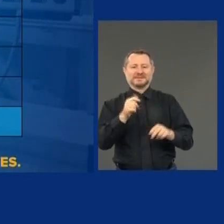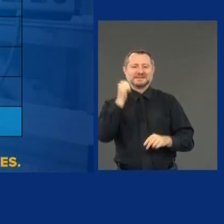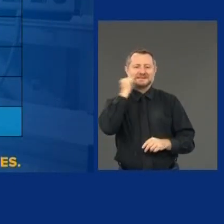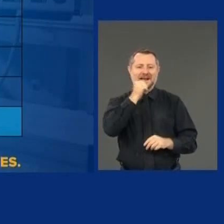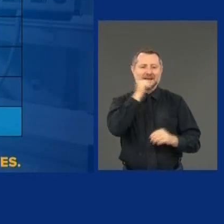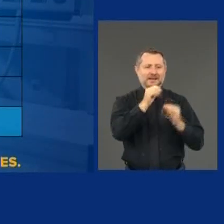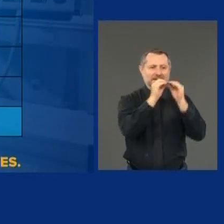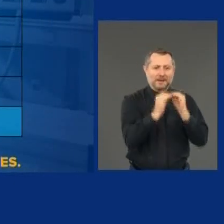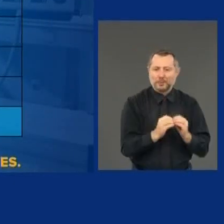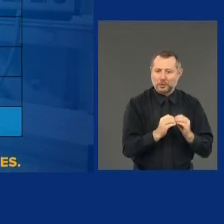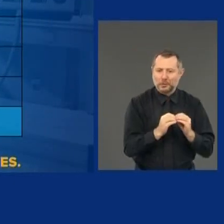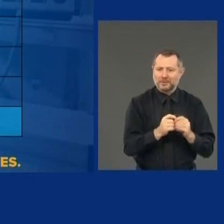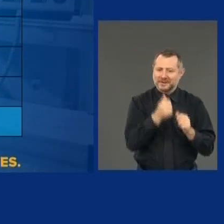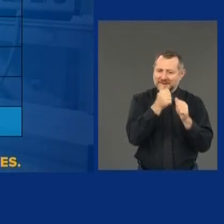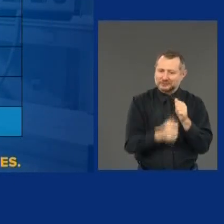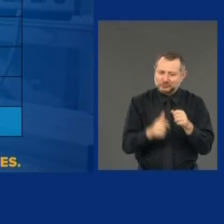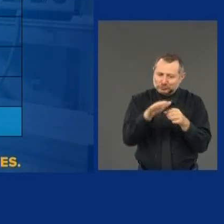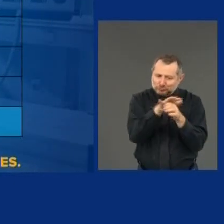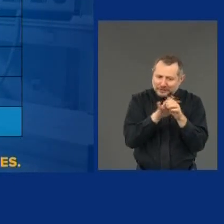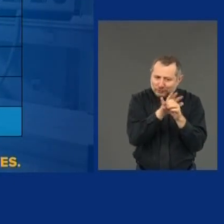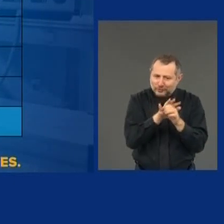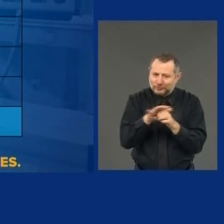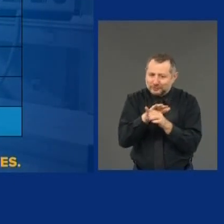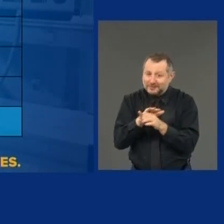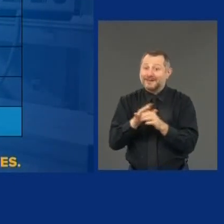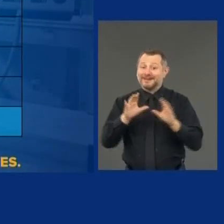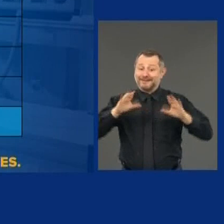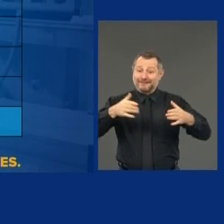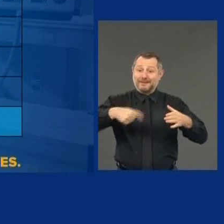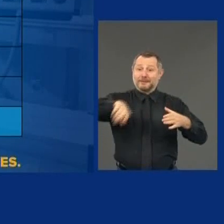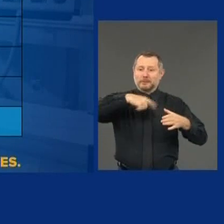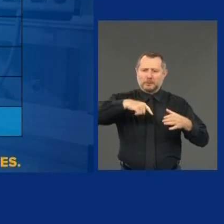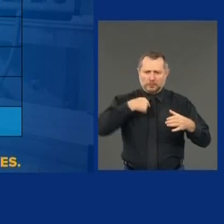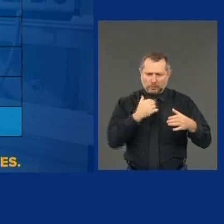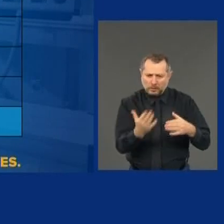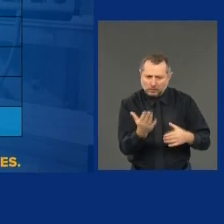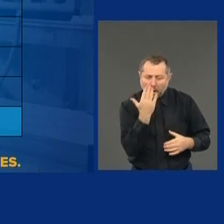POSITIVE BUT, FIRST, WATCH THE DAILY NUMBERS. YOU DO IT BY REGION AND THEN YOU